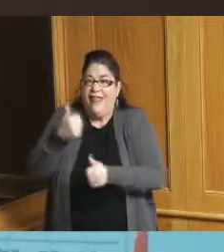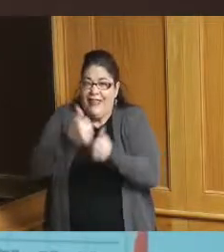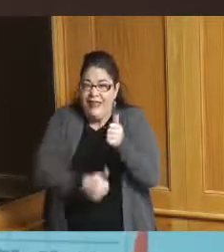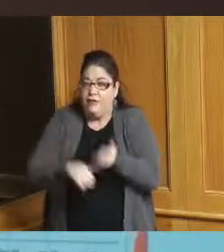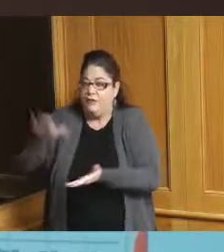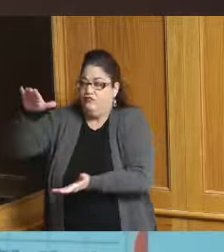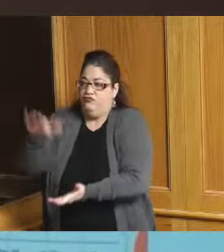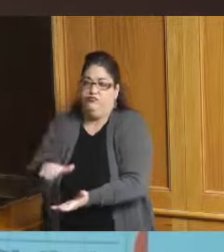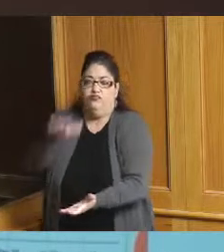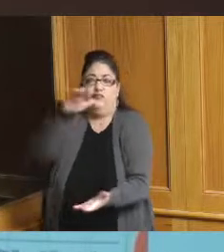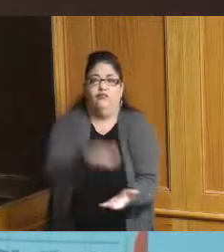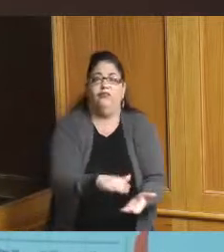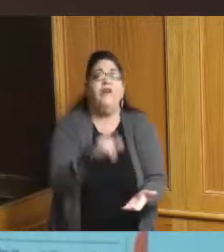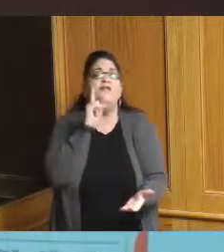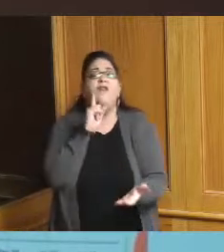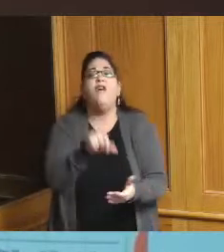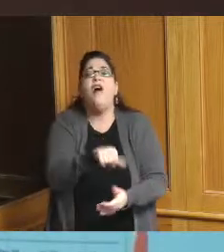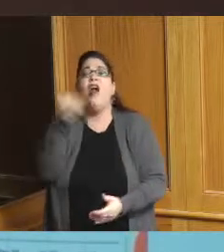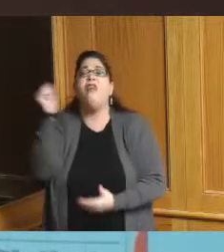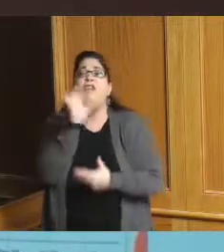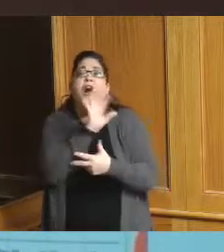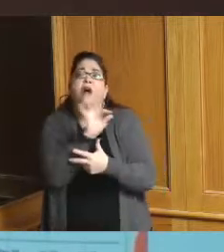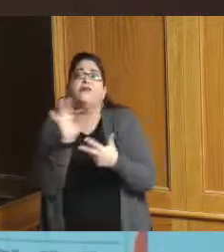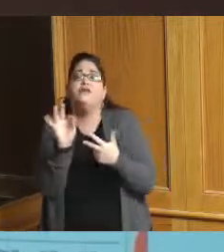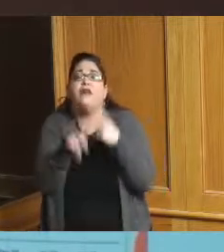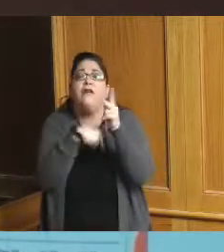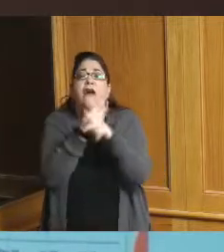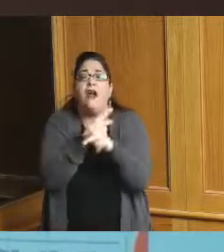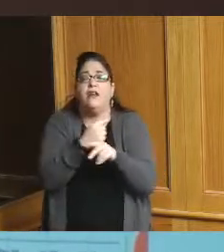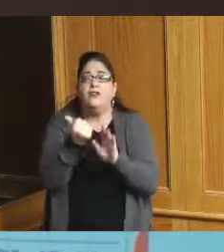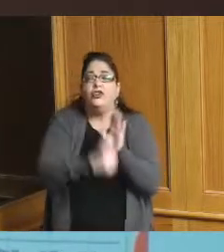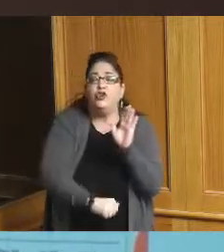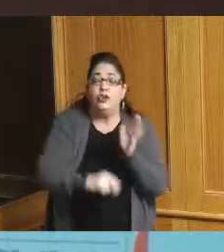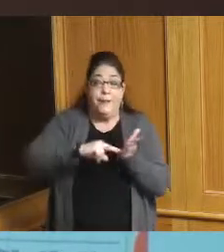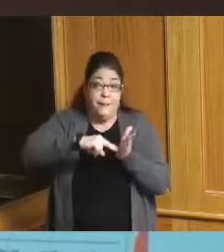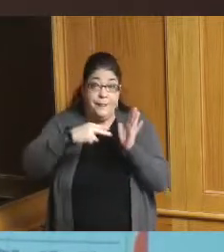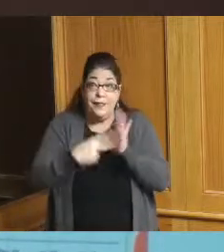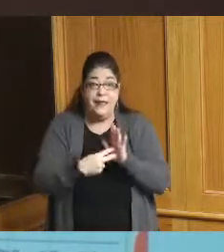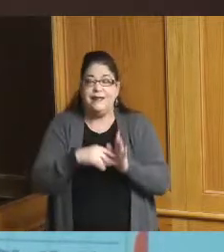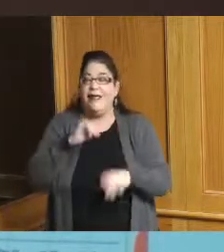procedures that do not do not please a patient's immediate health or well-being at risk